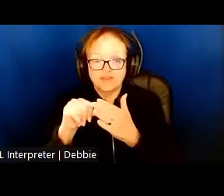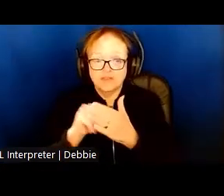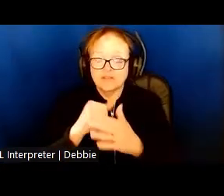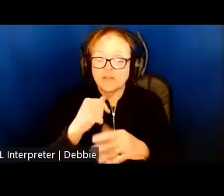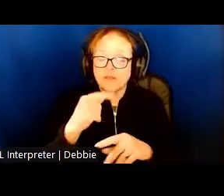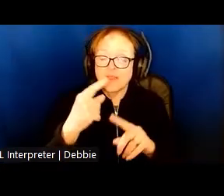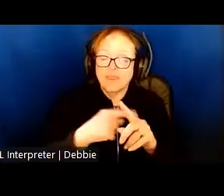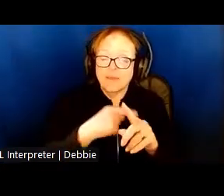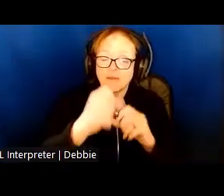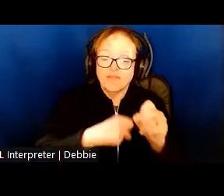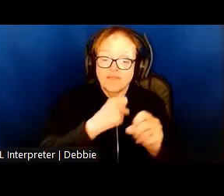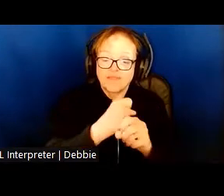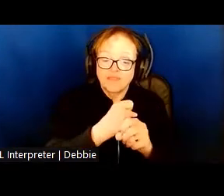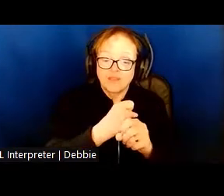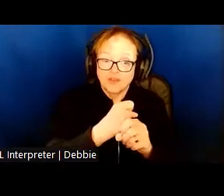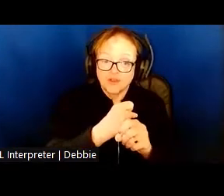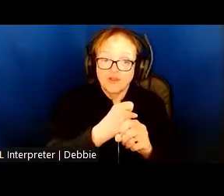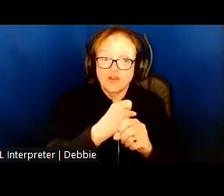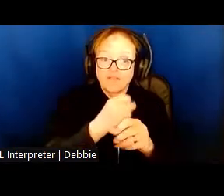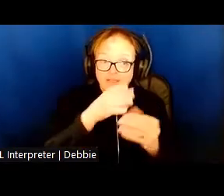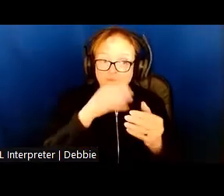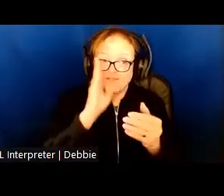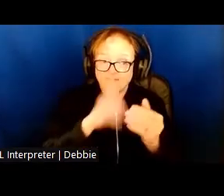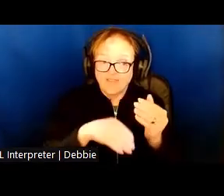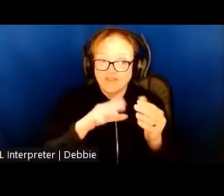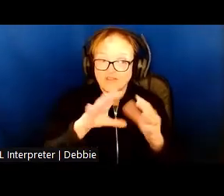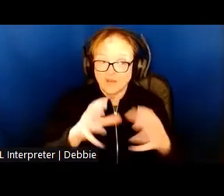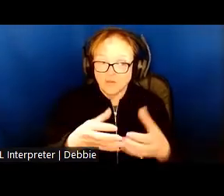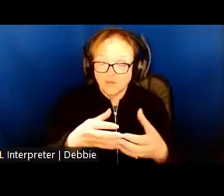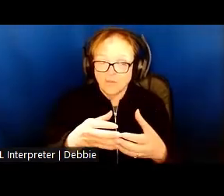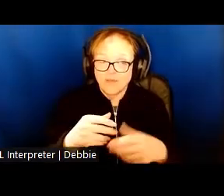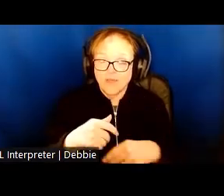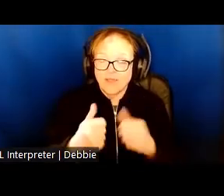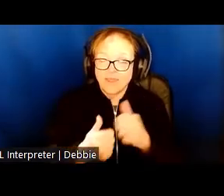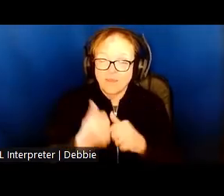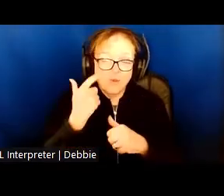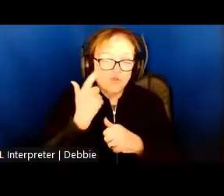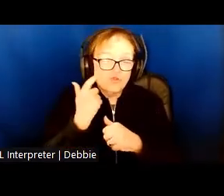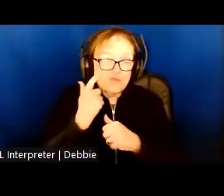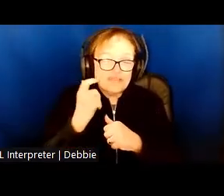was completed. Select the completion date of the most recent poem, noting that all poems